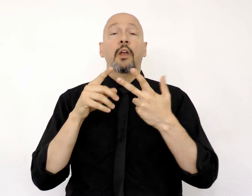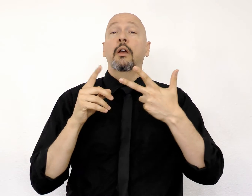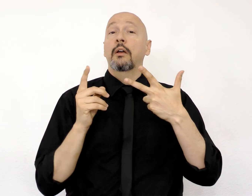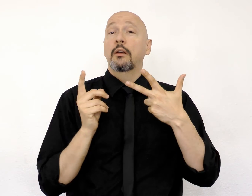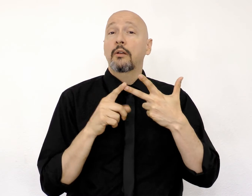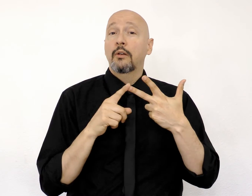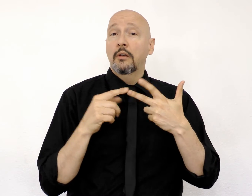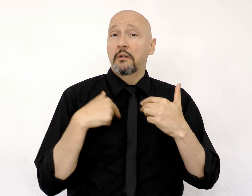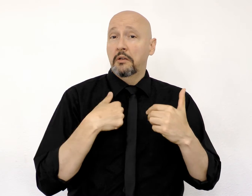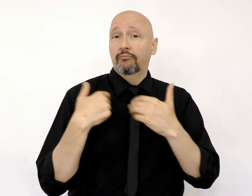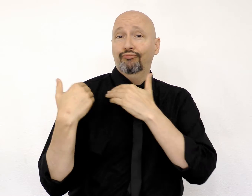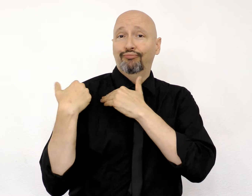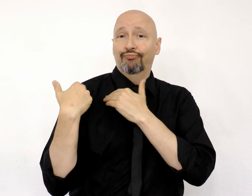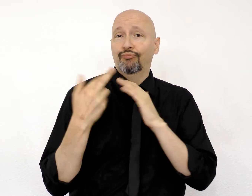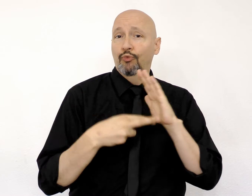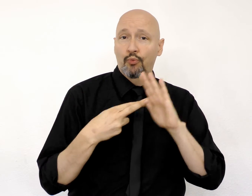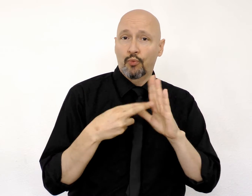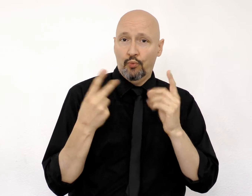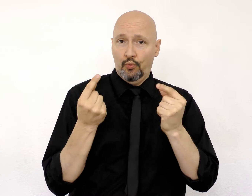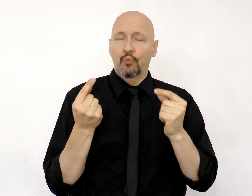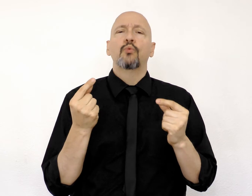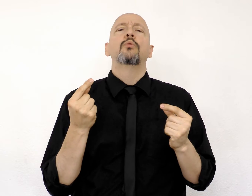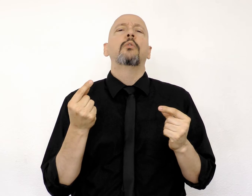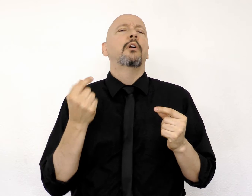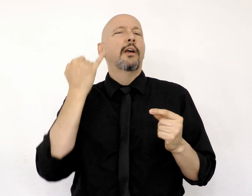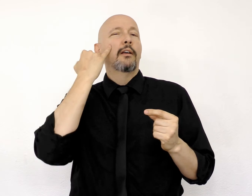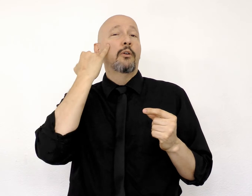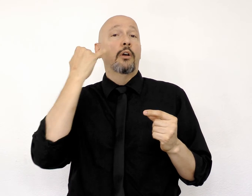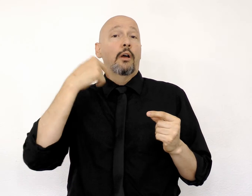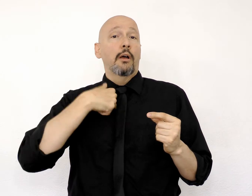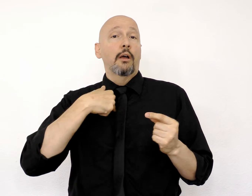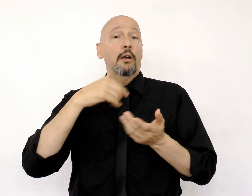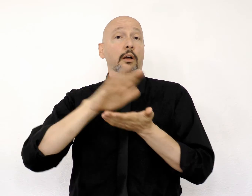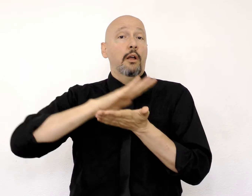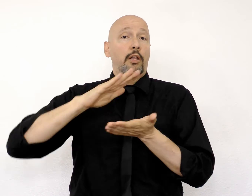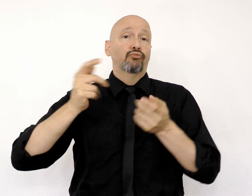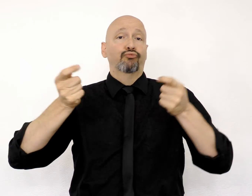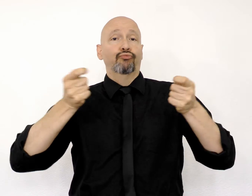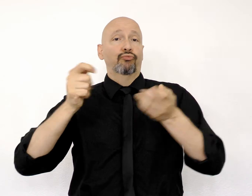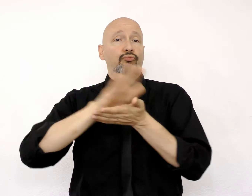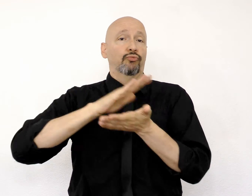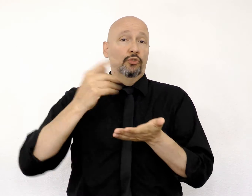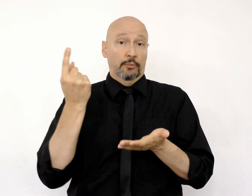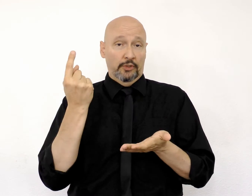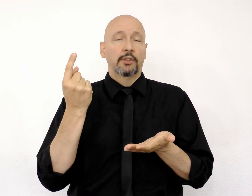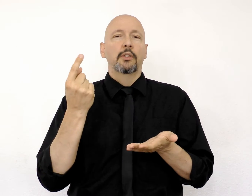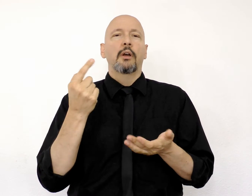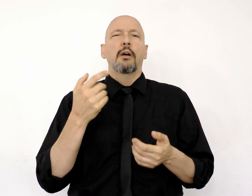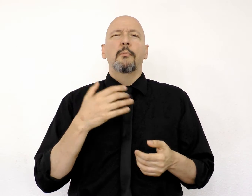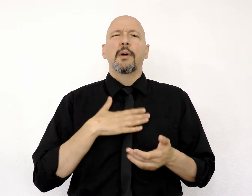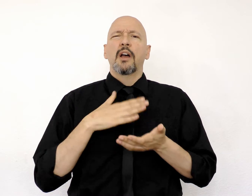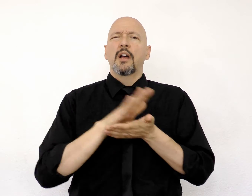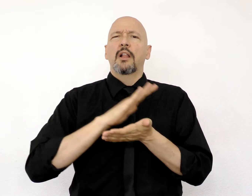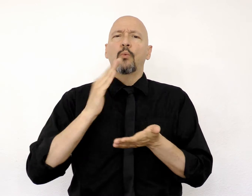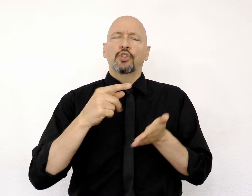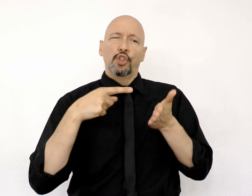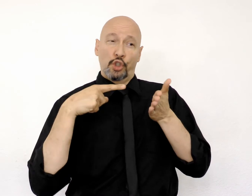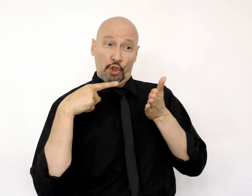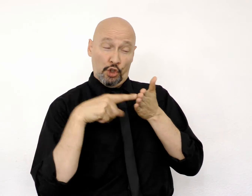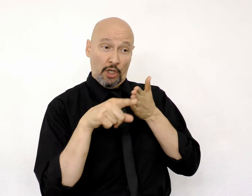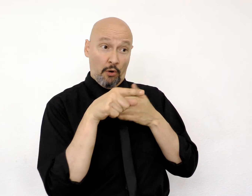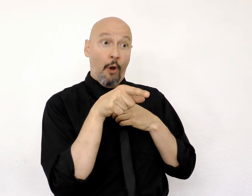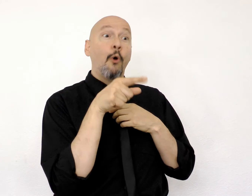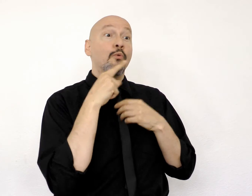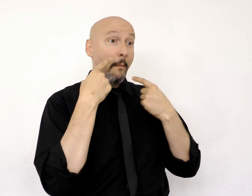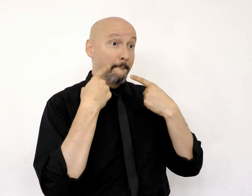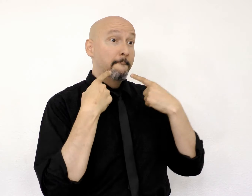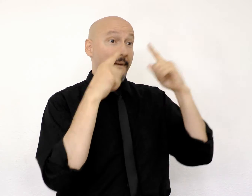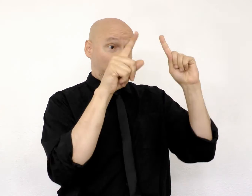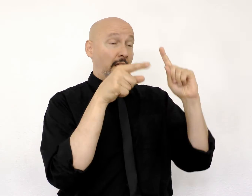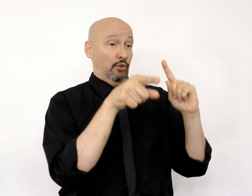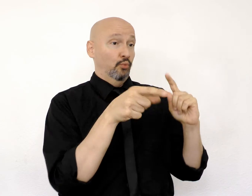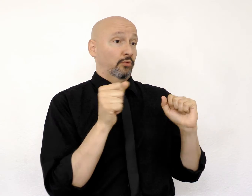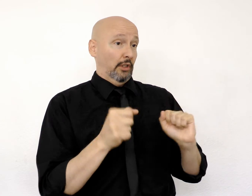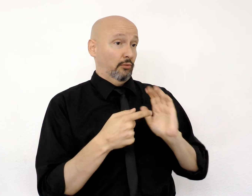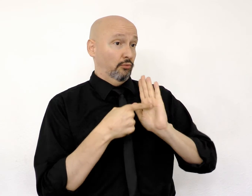A third role is, "administrative." After a student has successfully demonstrated mastery of the material